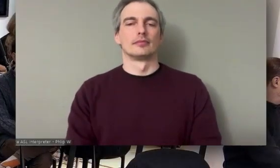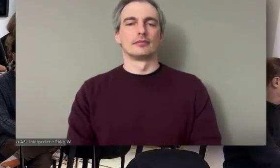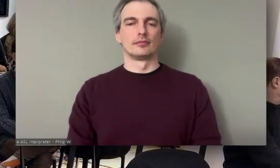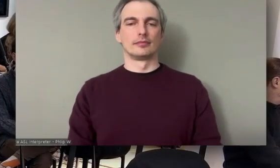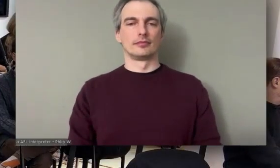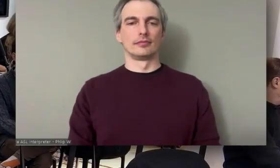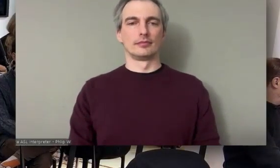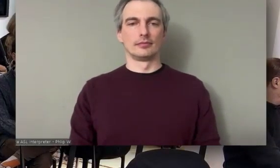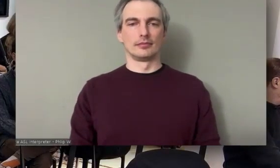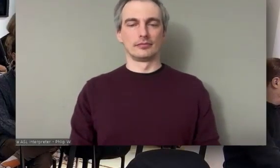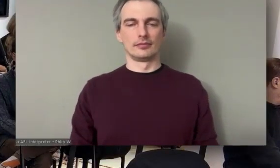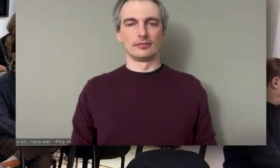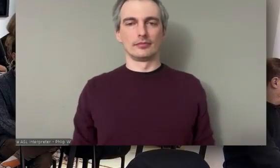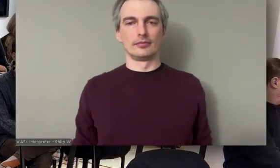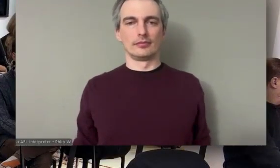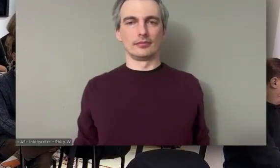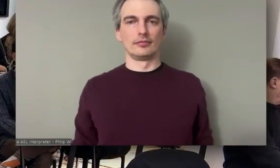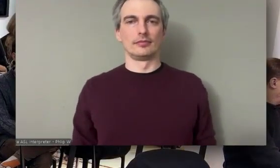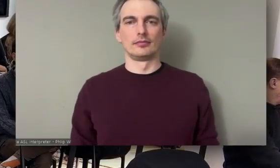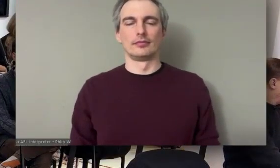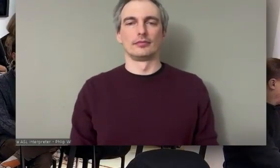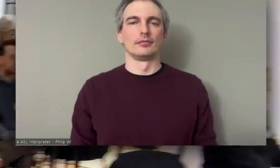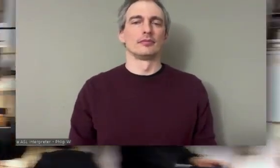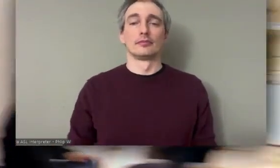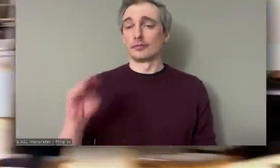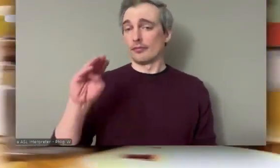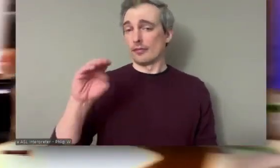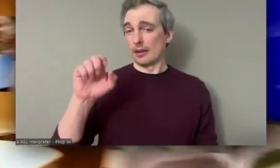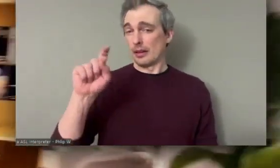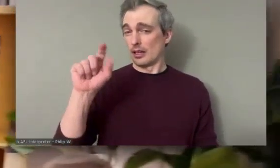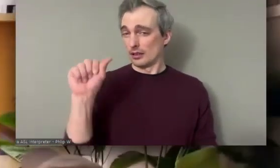it. Has Meta provided, now that they have -- at least in a prerelease,